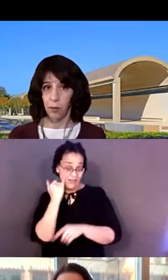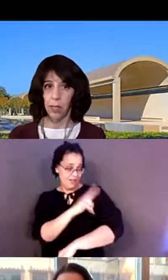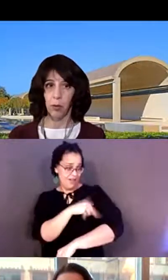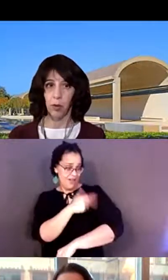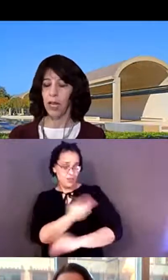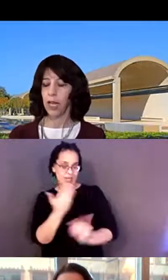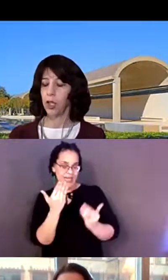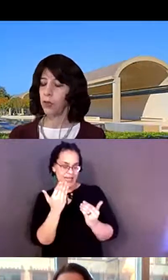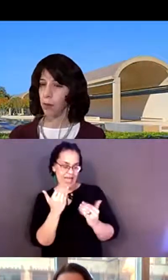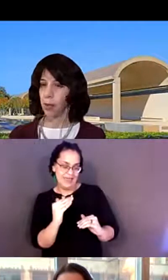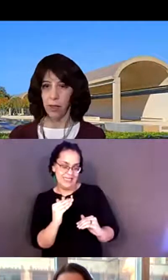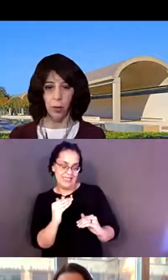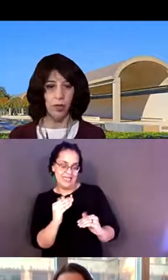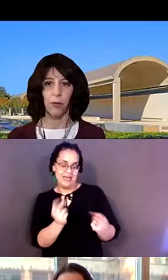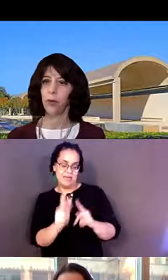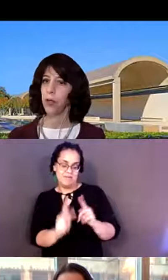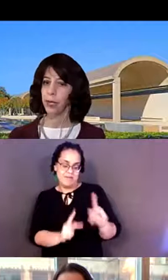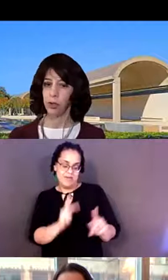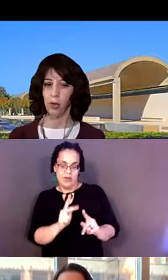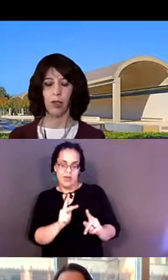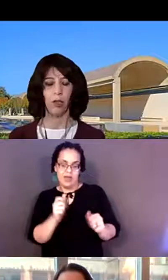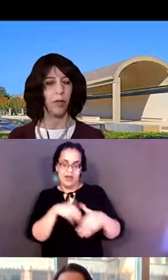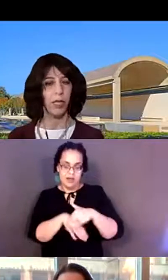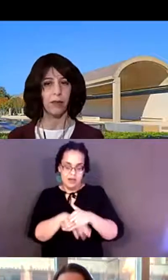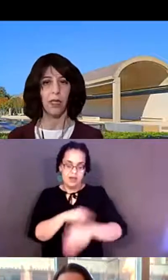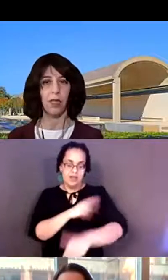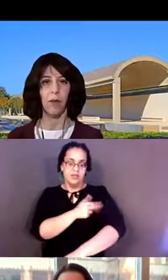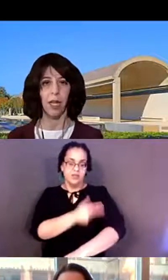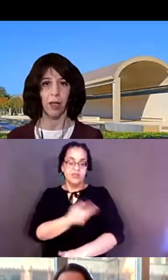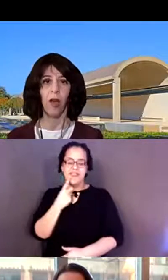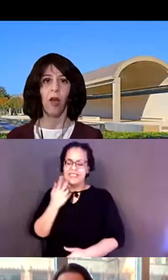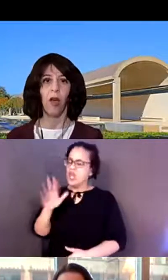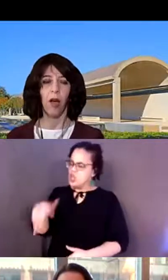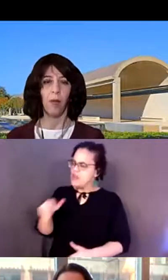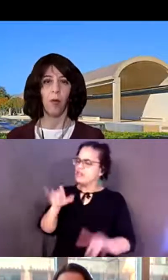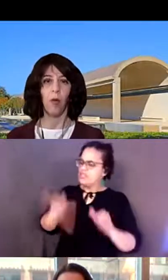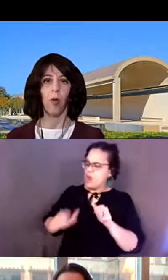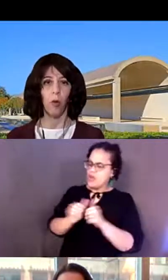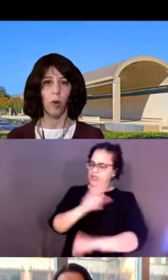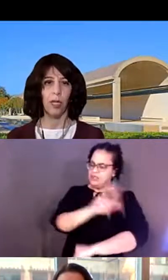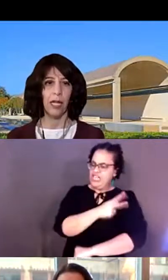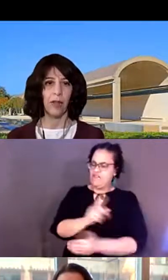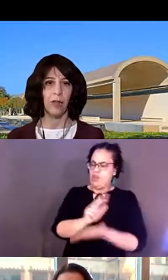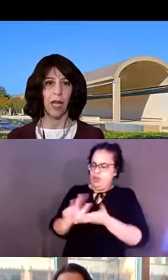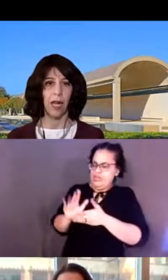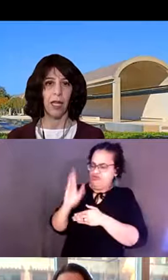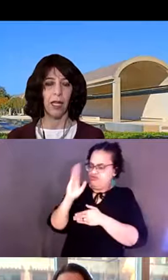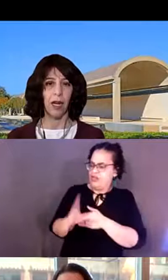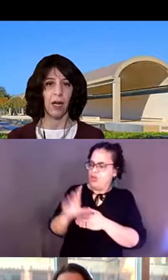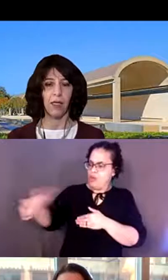people saying you've got to be with the person for three weeks straight, nobody else can come in.